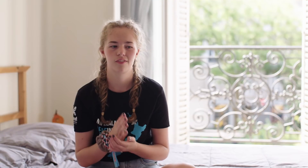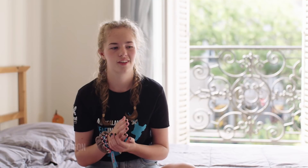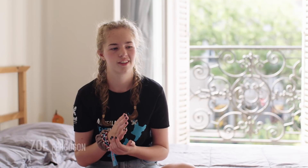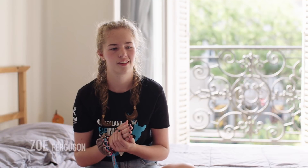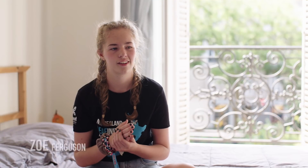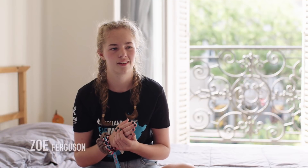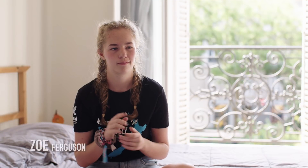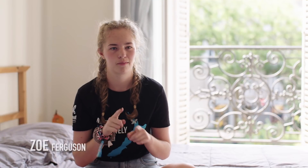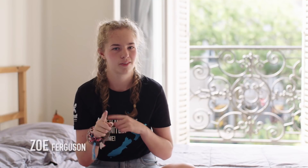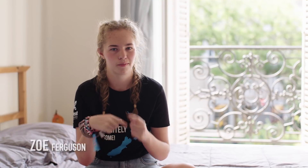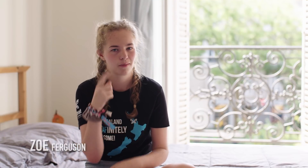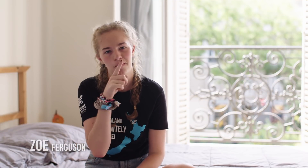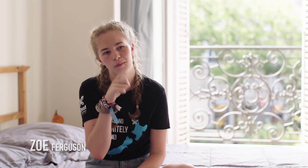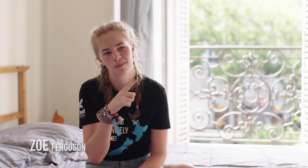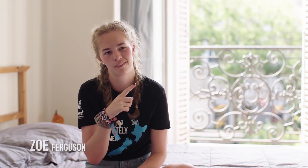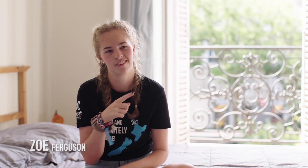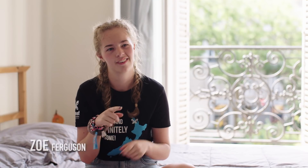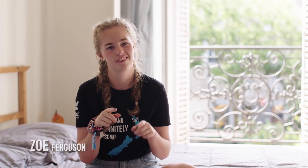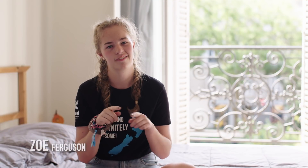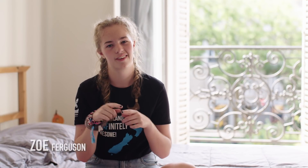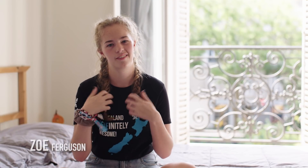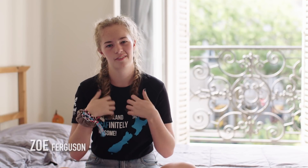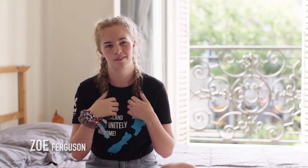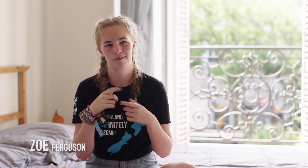Mostly, I'm really excited about meeting new people,